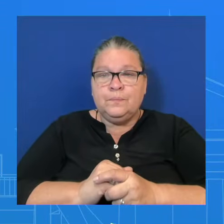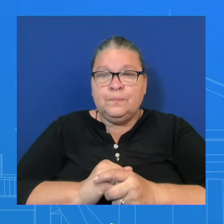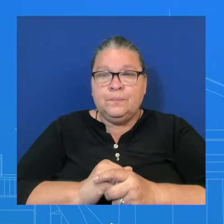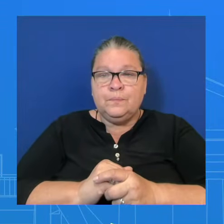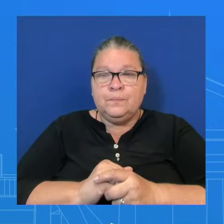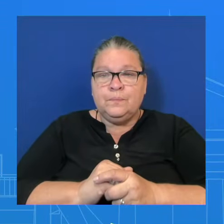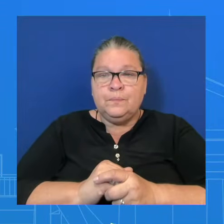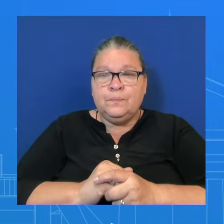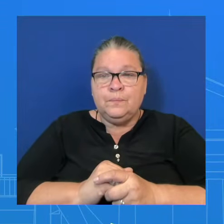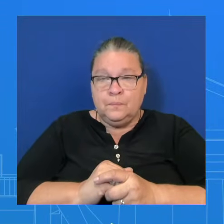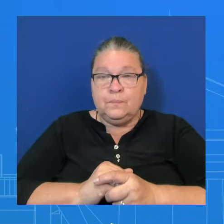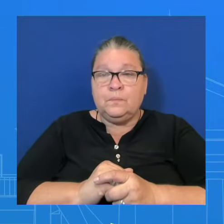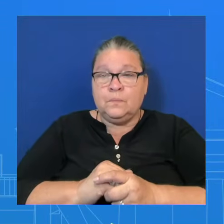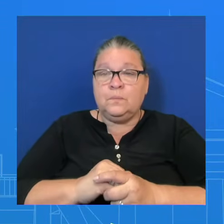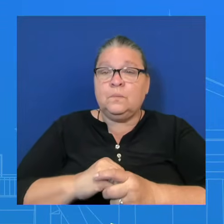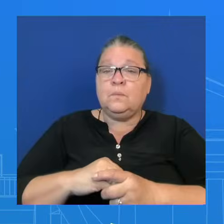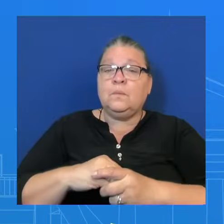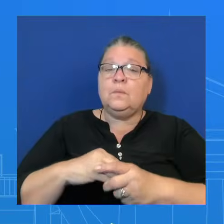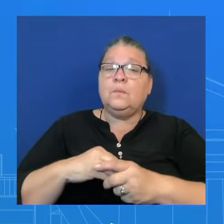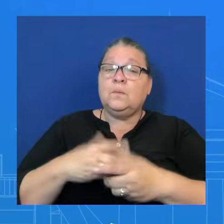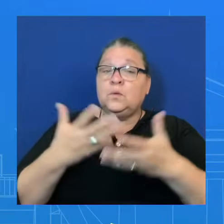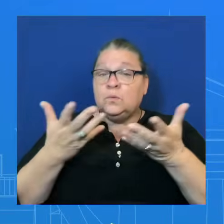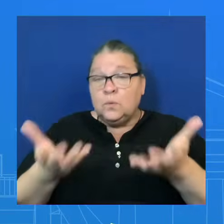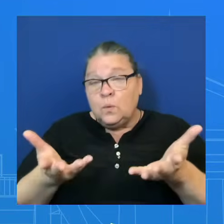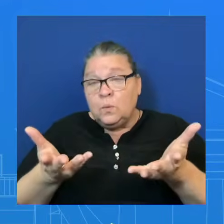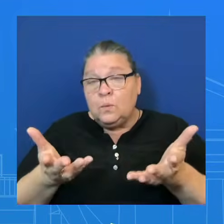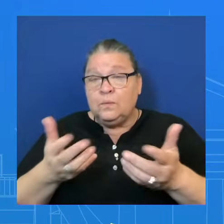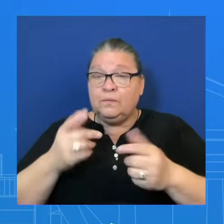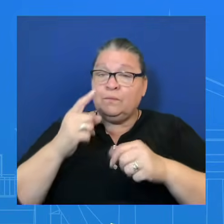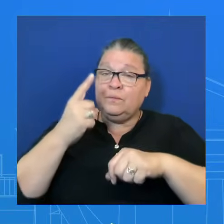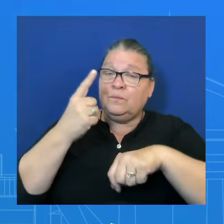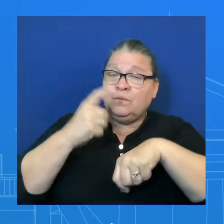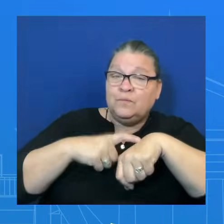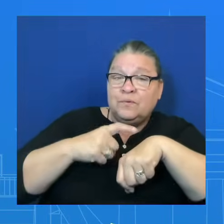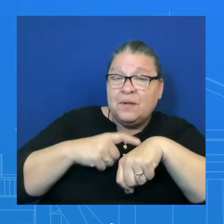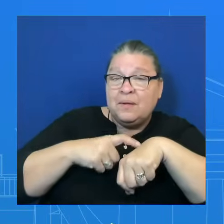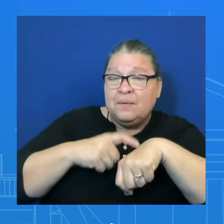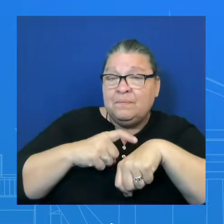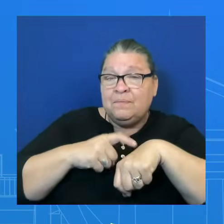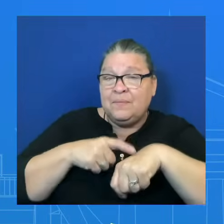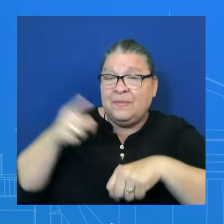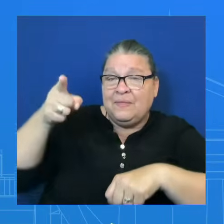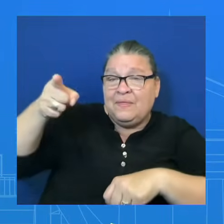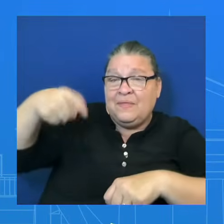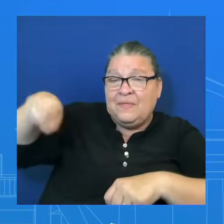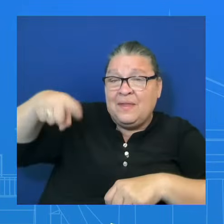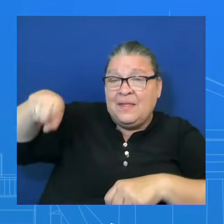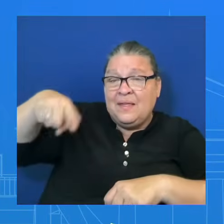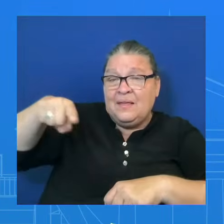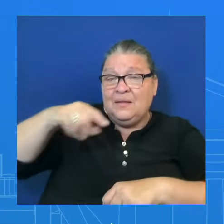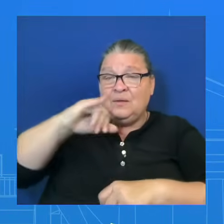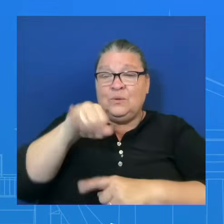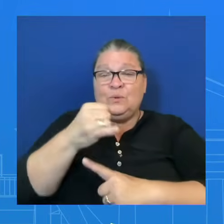That occurred when she went --the first time she went through this process, clearly, as Deputy, and has garnered the support of businesses,